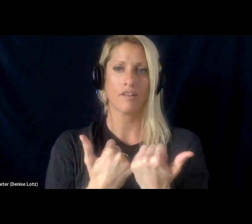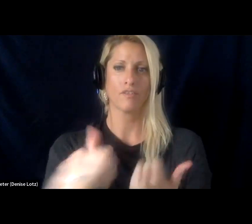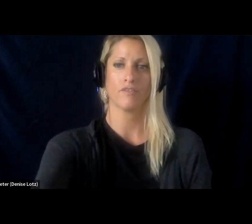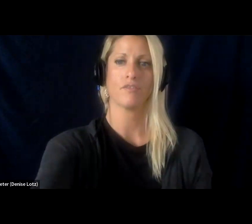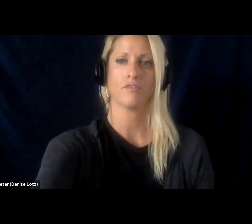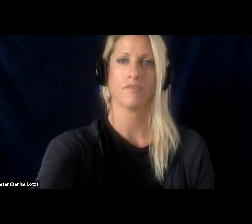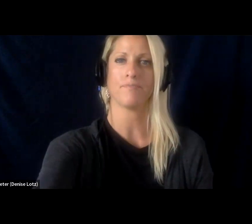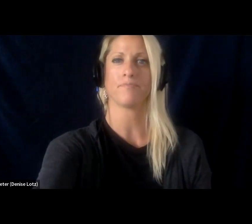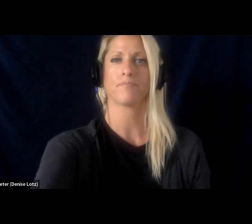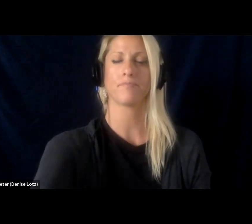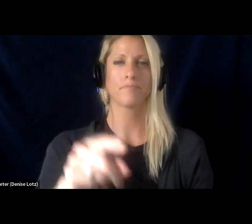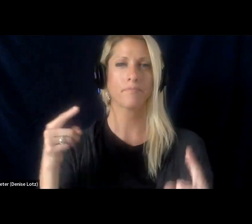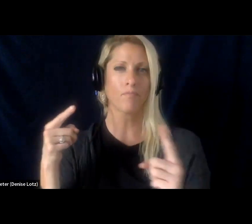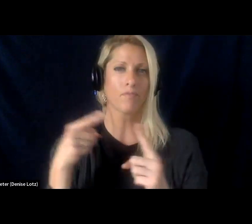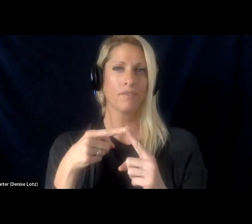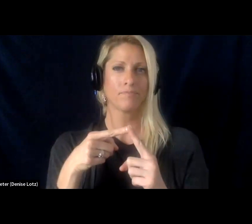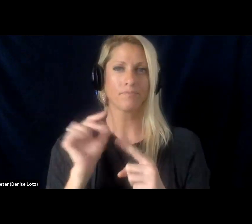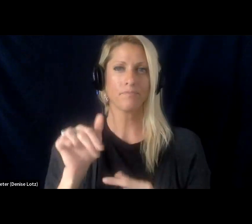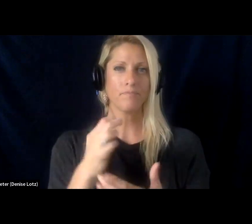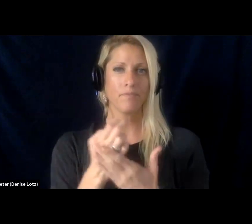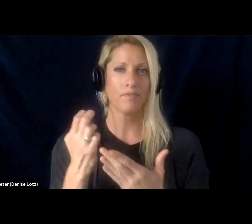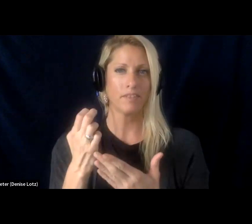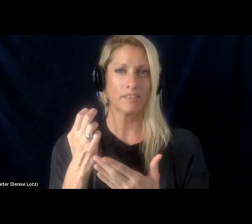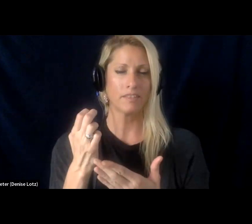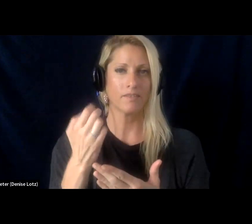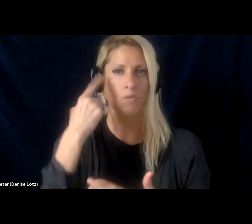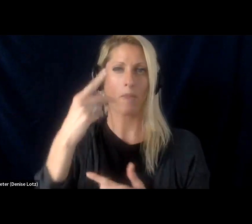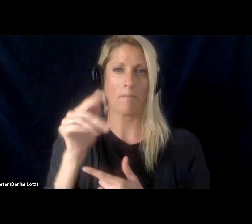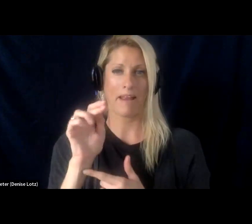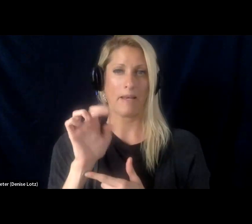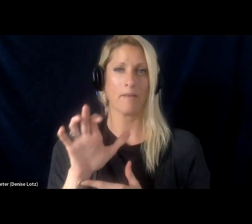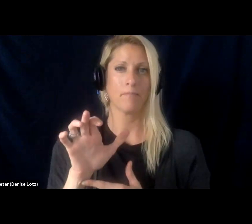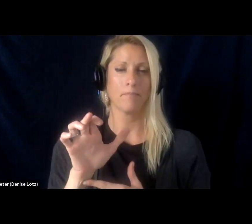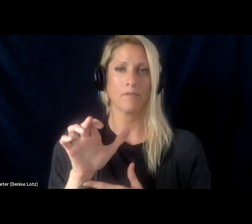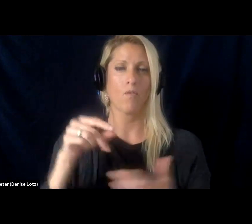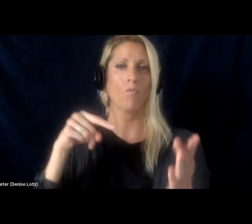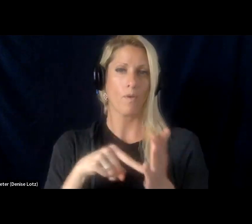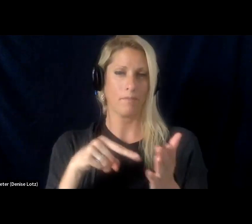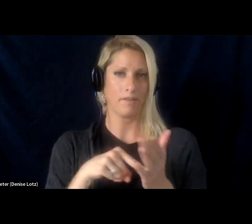evident during the pandemic was affordability, access and affordability. We're probably the